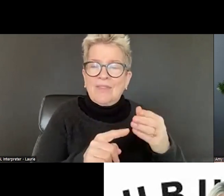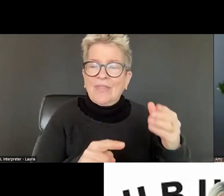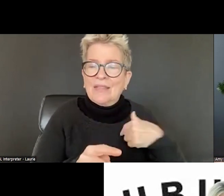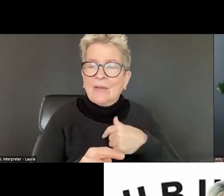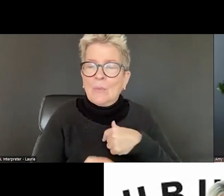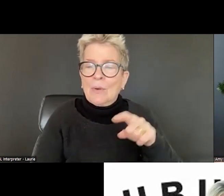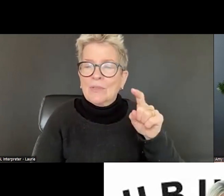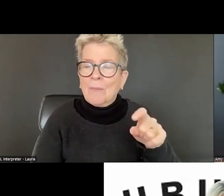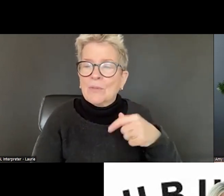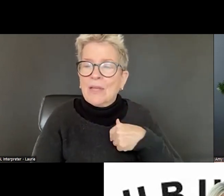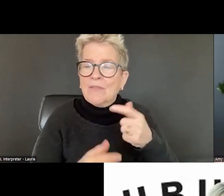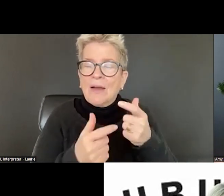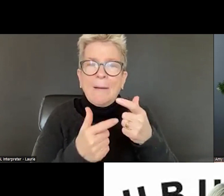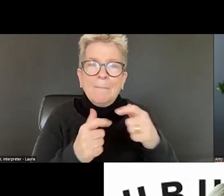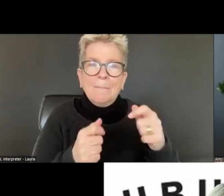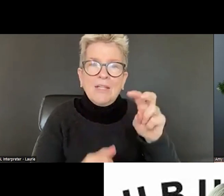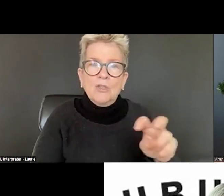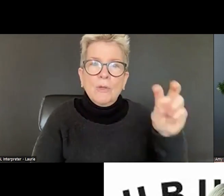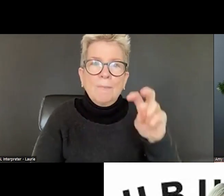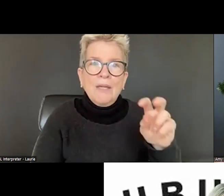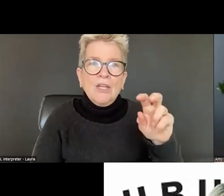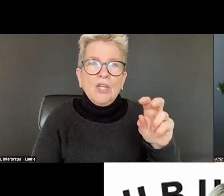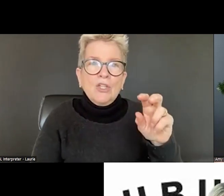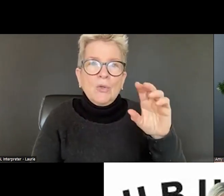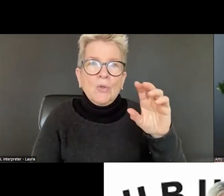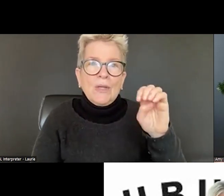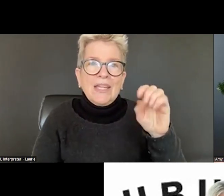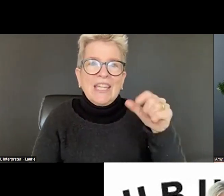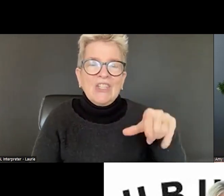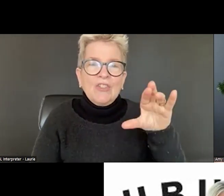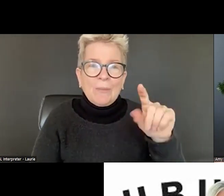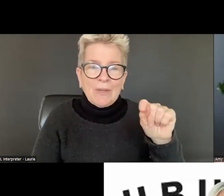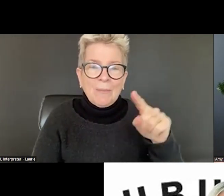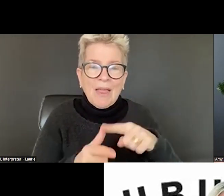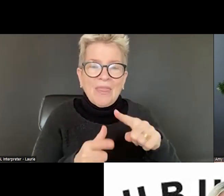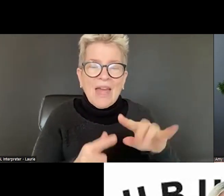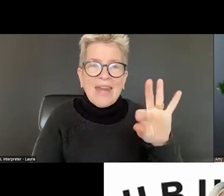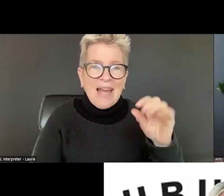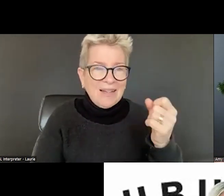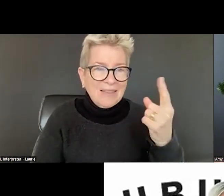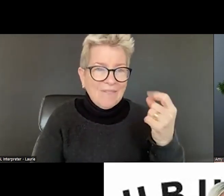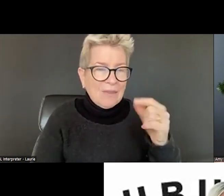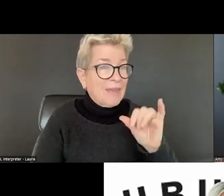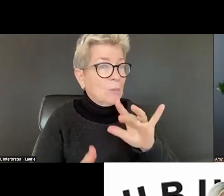a big trip to Egypt um in middle school but then 911 happened so all of that money that we raised